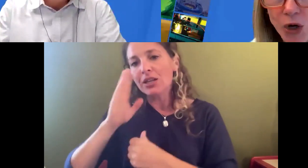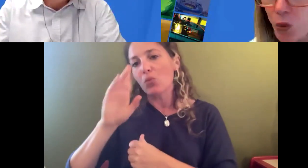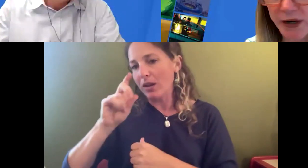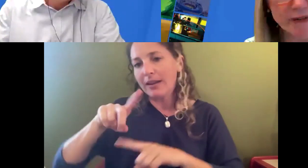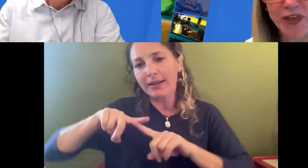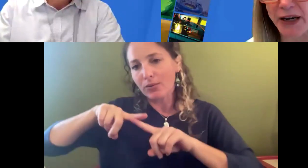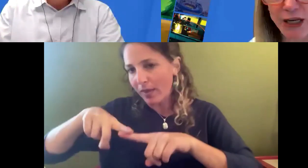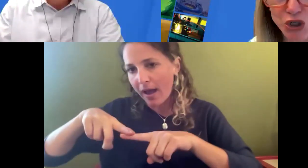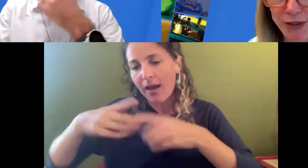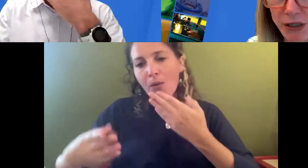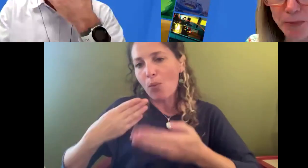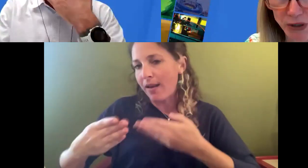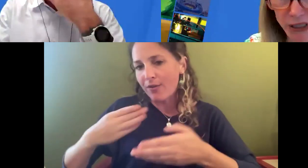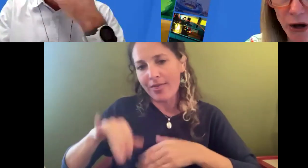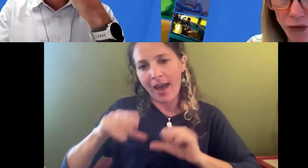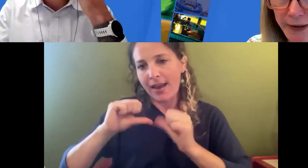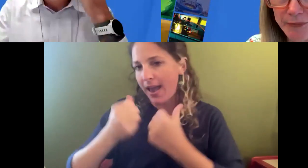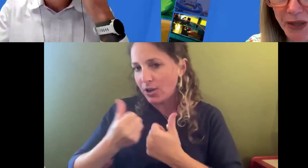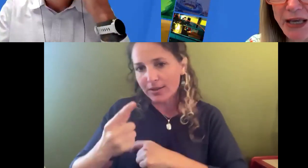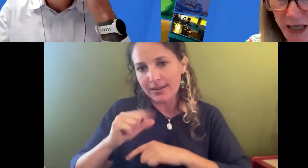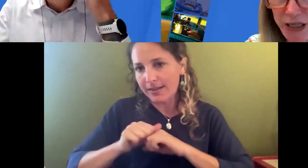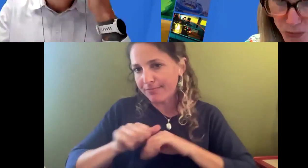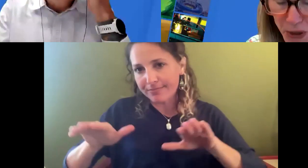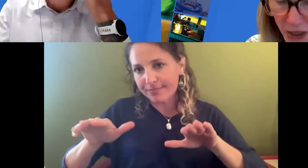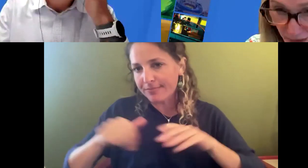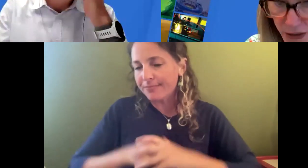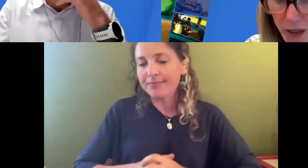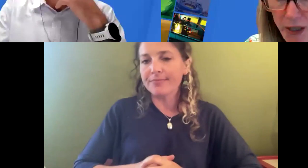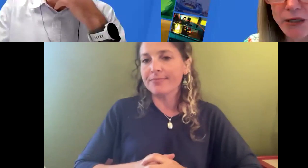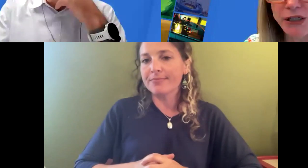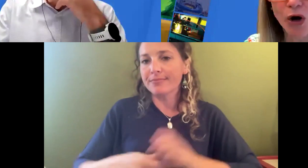whatever that agency puts out in its place.